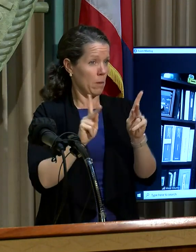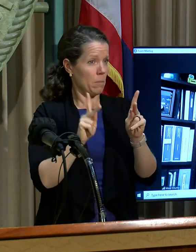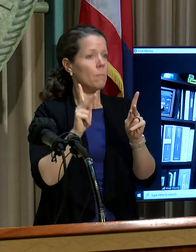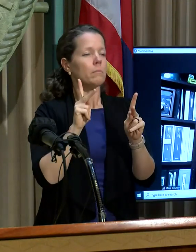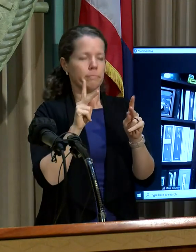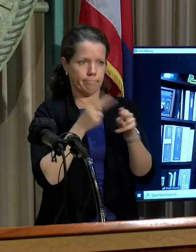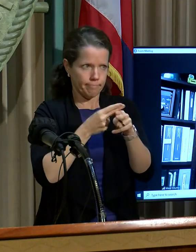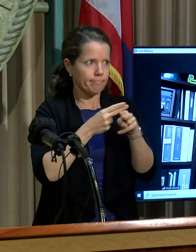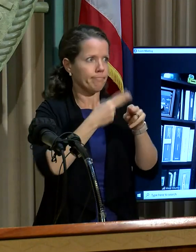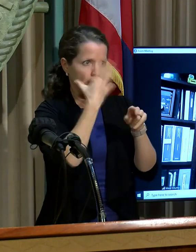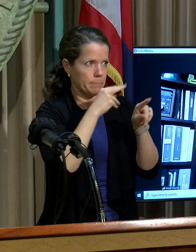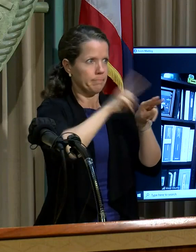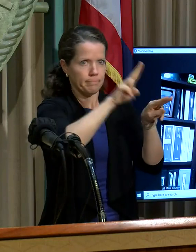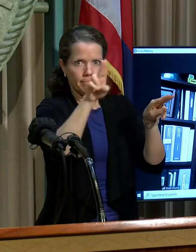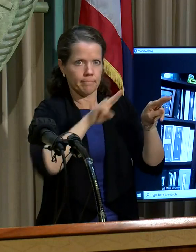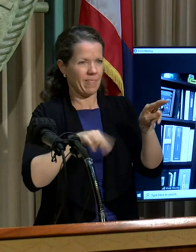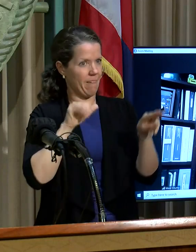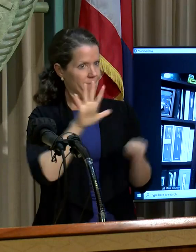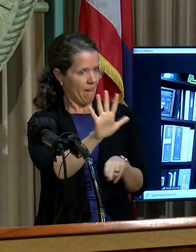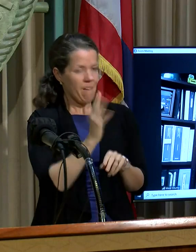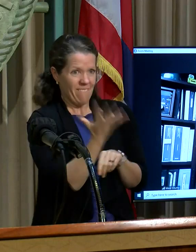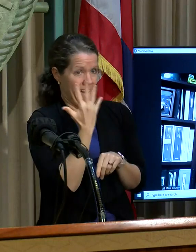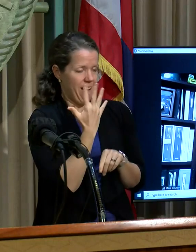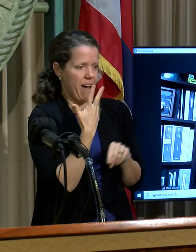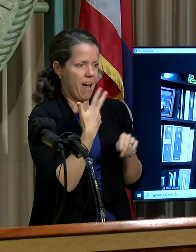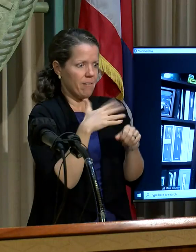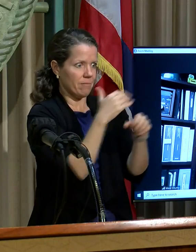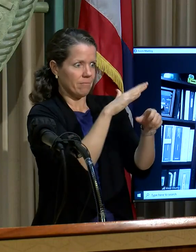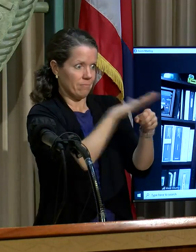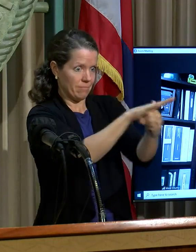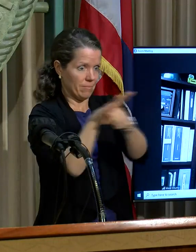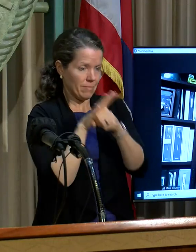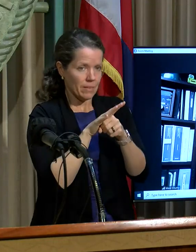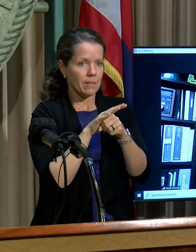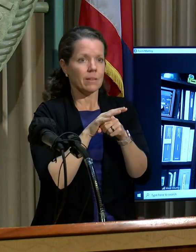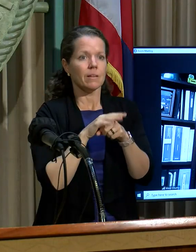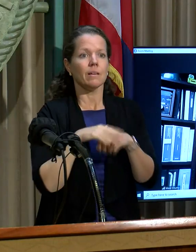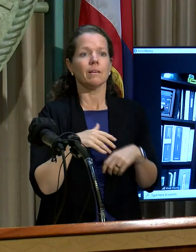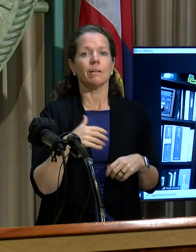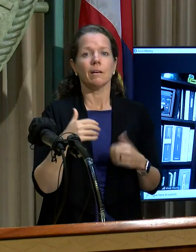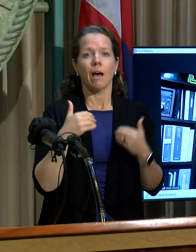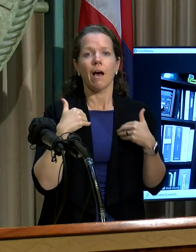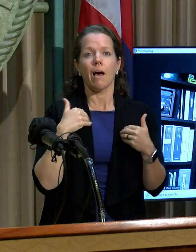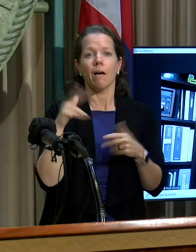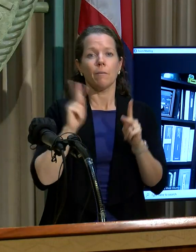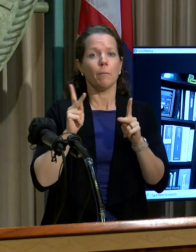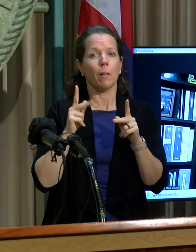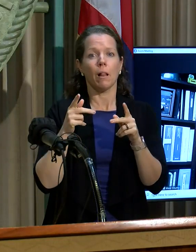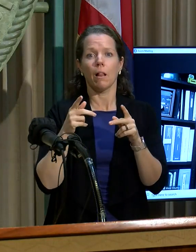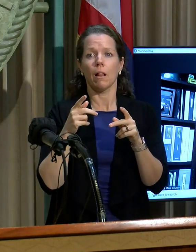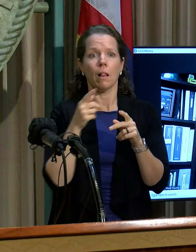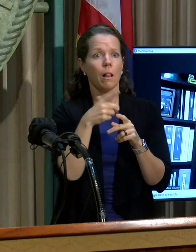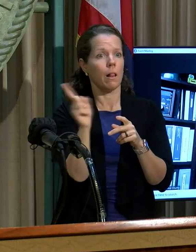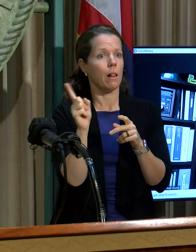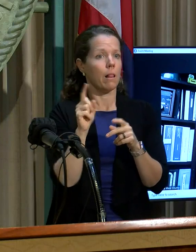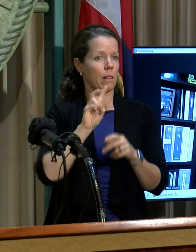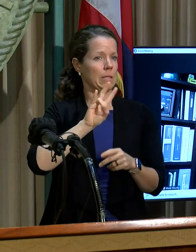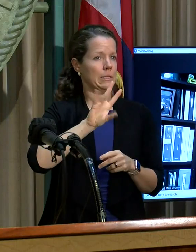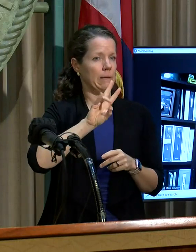WE'VE HAD ALSO, I SHOULD ADD MULTIPLE WE'VE HAD ALSO, I SHOULD ADD MULTIPLE SCHOOL WE'VE HAD ALSO, I SHOULD ADD MULTIPLE SCHOOL CLOSURES. MULTIPLE SCHOOL CLOSURES. MULTIPLE SCHOOL CLOSURES. WE'RE MULTIPLE SCHOOL CLOSURES. WE'RE GRATEFUL MULTIPLE SCHOOL CLOSURES. WE'RE GRATEFUL TO MULTIPLE SCHOOL CLOSURES. WE'RE GRATEFUL TO THE MULTIPLE SCHOOL CLOSURES. WE'RE GRATEFUL TO THE D.O.E. MULTIPLE SCHOOL CLOSURES. WE'RE GRATEFUL TO THE D.O.E. FOR WE'RE GRATEFUL TO THE D.O.E. FOR WE'RE GRATEFUL TO THE D.O.E. FOR ALLOWING WE'RE GRATEFUL TO THE D.O.E. FOR ALLOWING US WE'RE GRATEFUL TO THE D.O.E. FOR ALLOWING US TO WE'RE GRATEFUL TO THE D.O.E. FOR ALLOWING US TO YOU WE'RE GRATEFUL TO THE D.O.E. FOR ALLOWING US TO YOU FACILITIES WE'RE GRATEFUL TO THE D.O.E. FOR ALLOWING US TO YOU FACILITIES TO ALLOWING US TO YOU FACILITIES TO